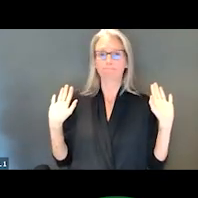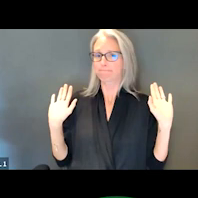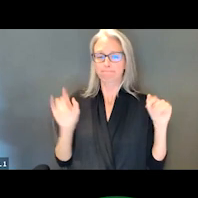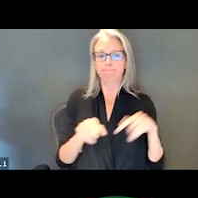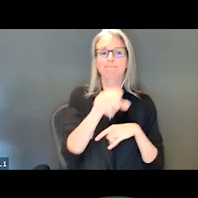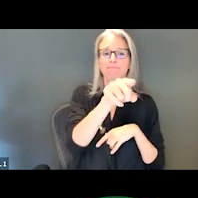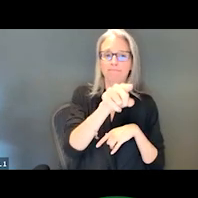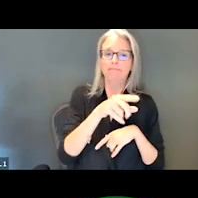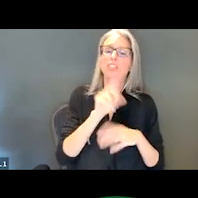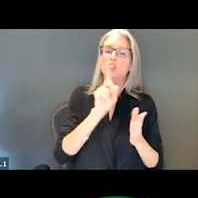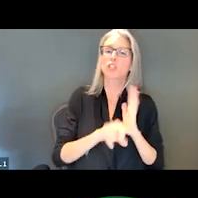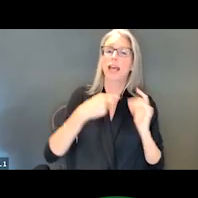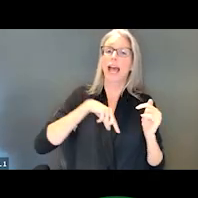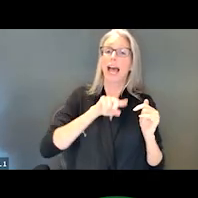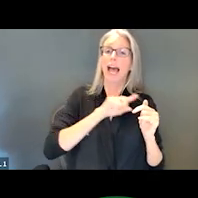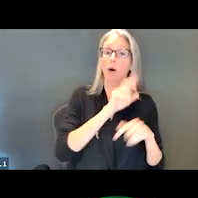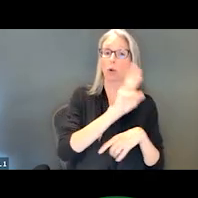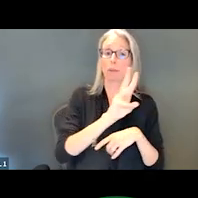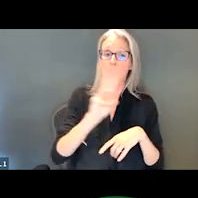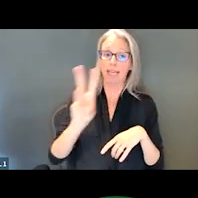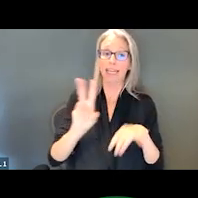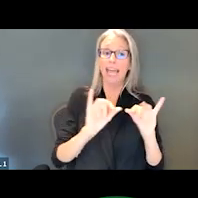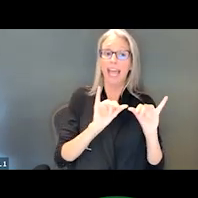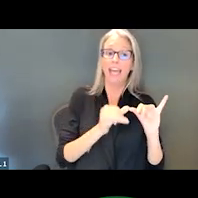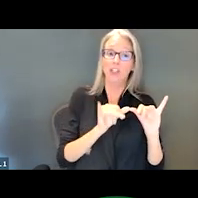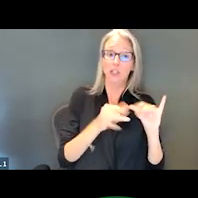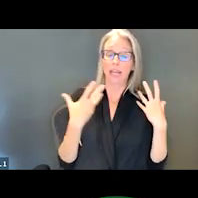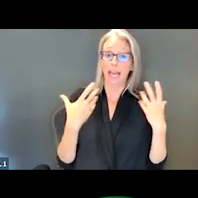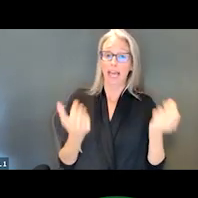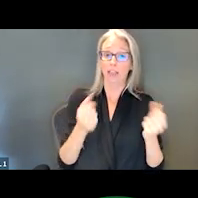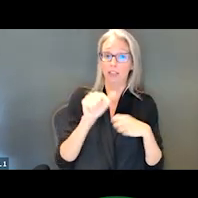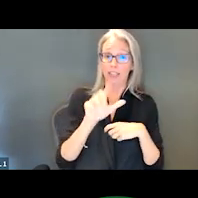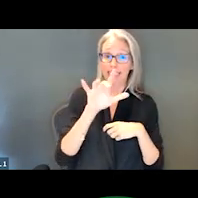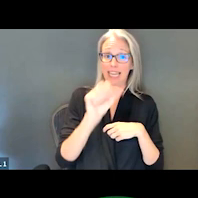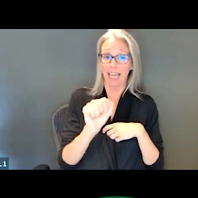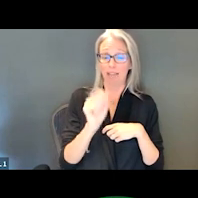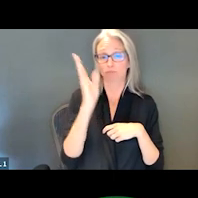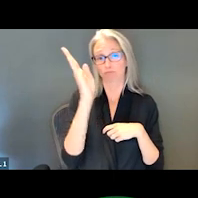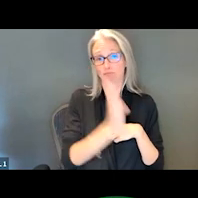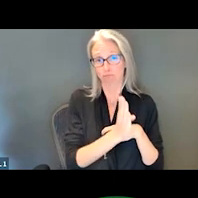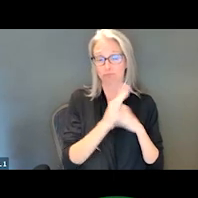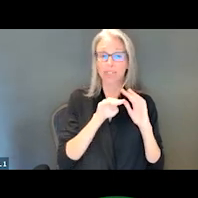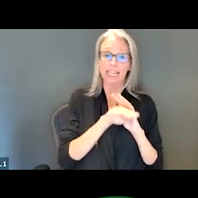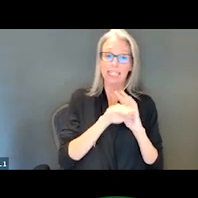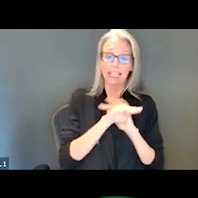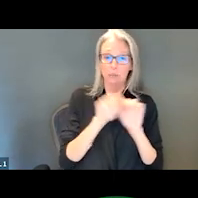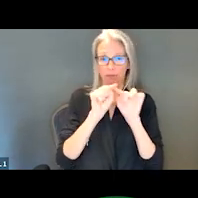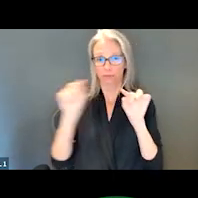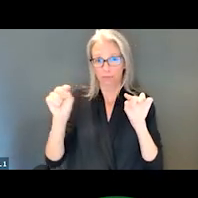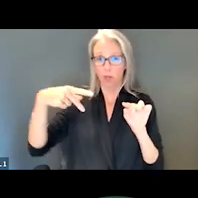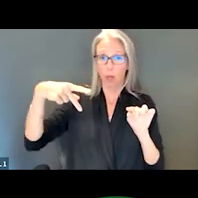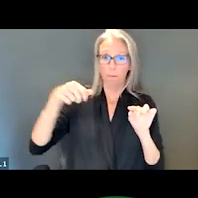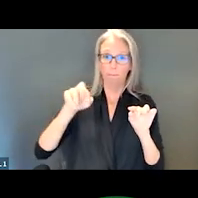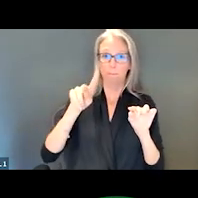Dash Canada. To learn more about our research or to get into touch with us. Also, reach